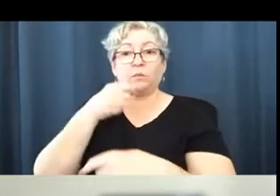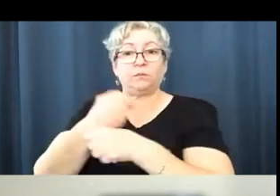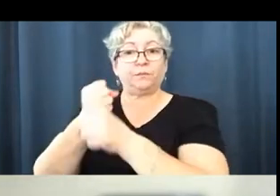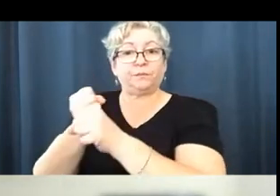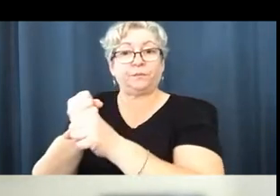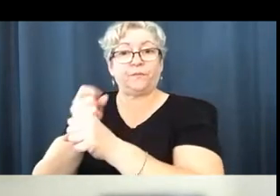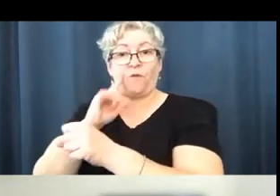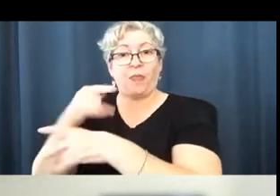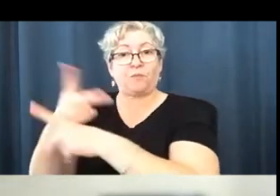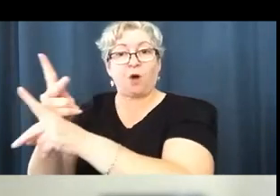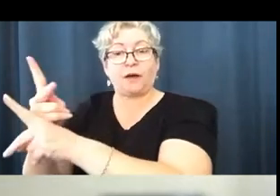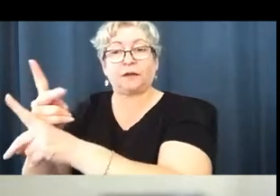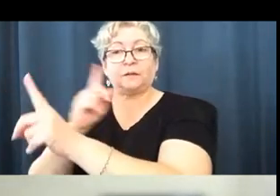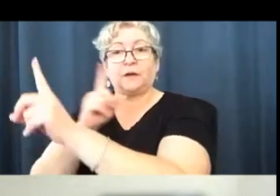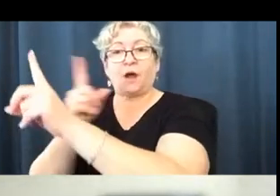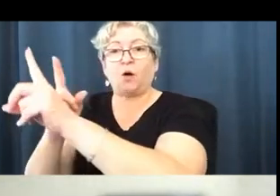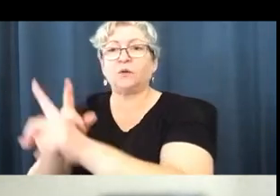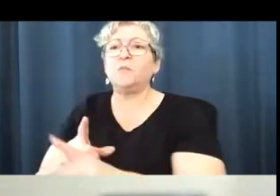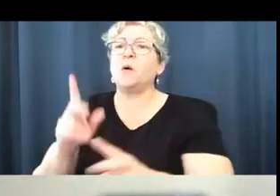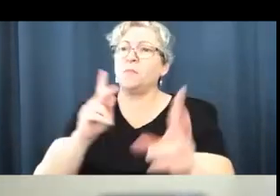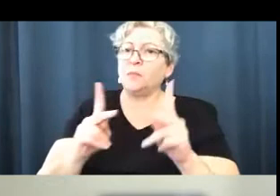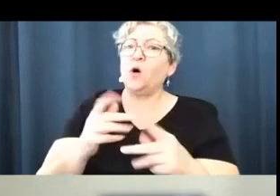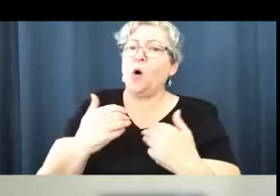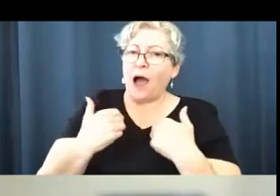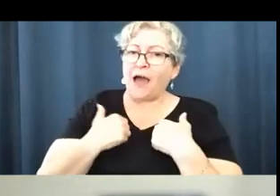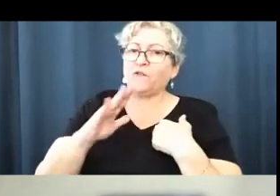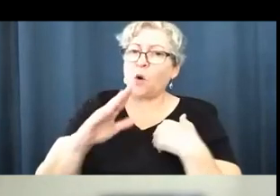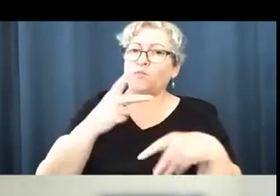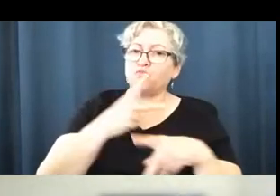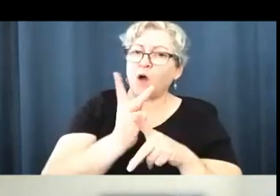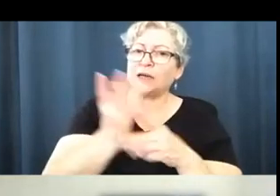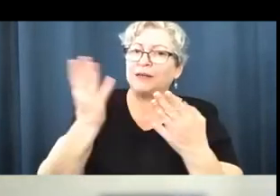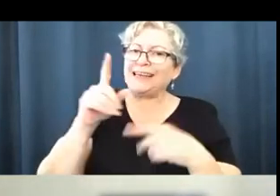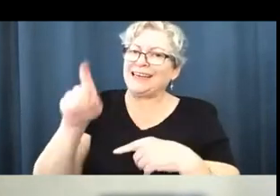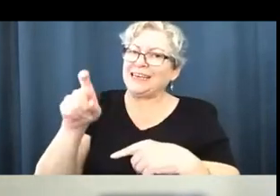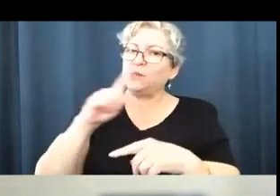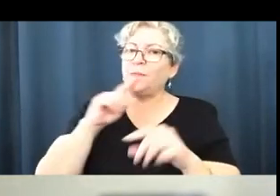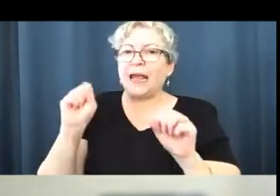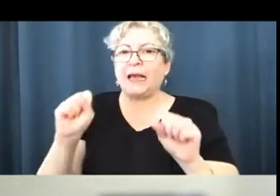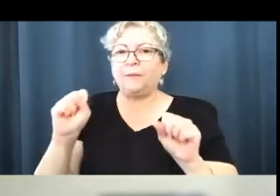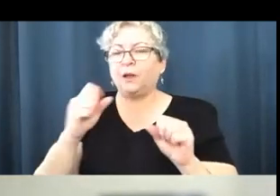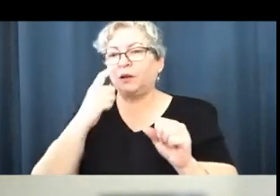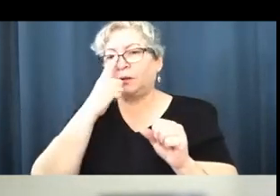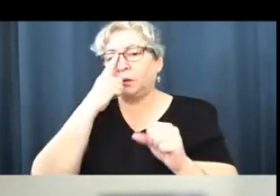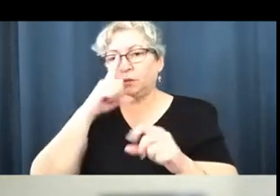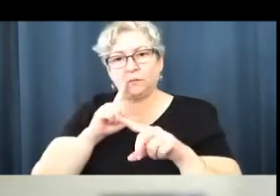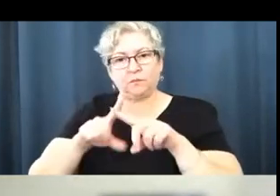you have people that are using your products and services that need to be able to rely on it